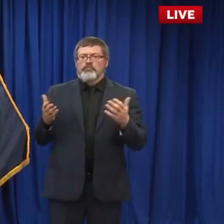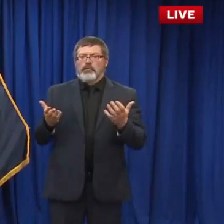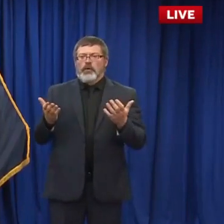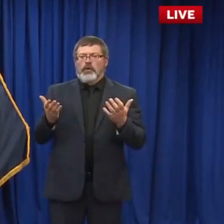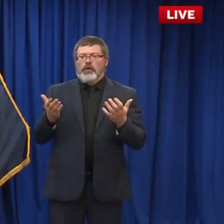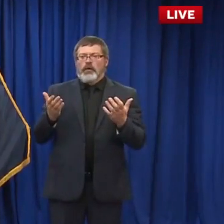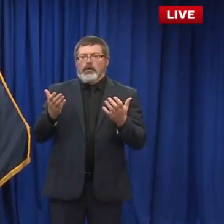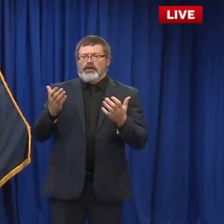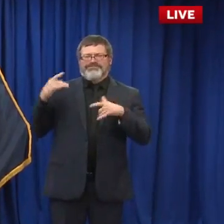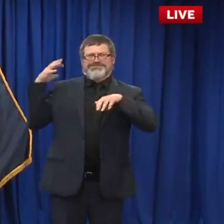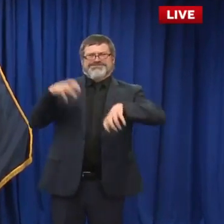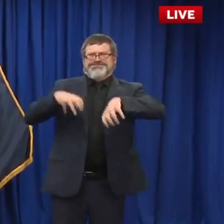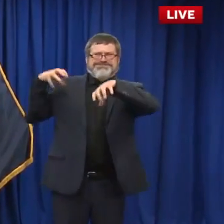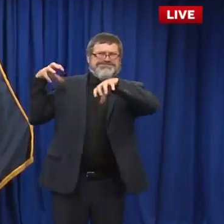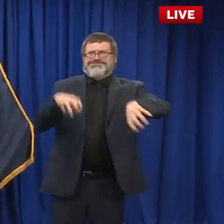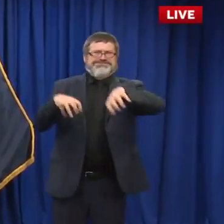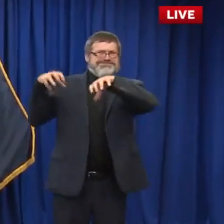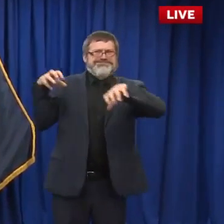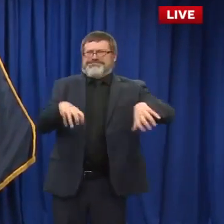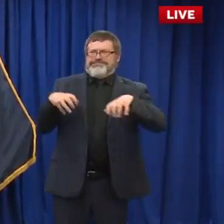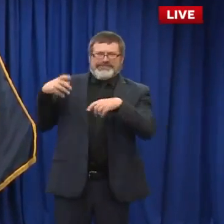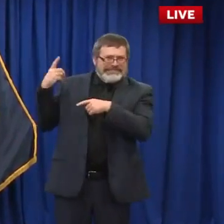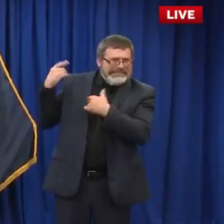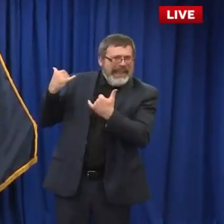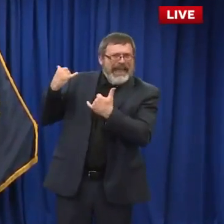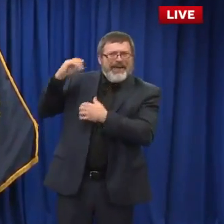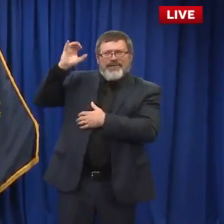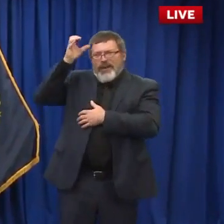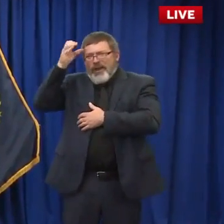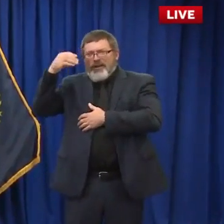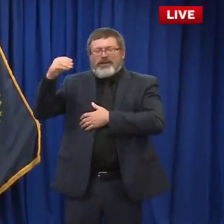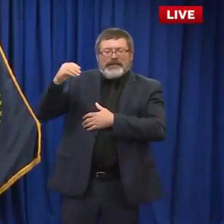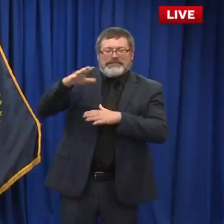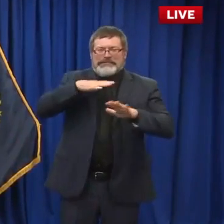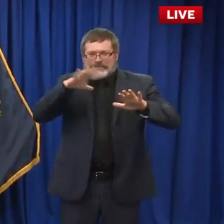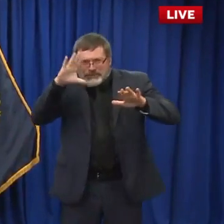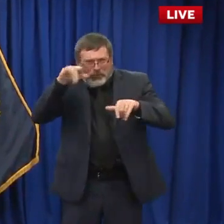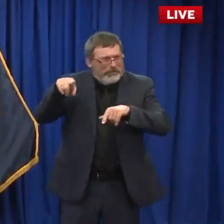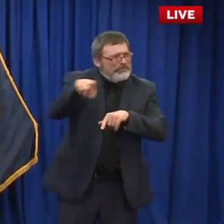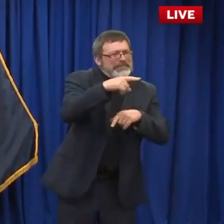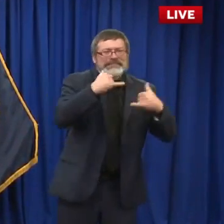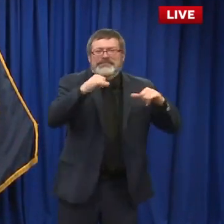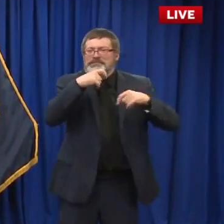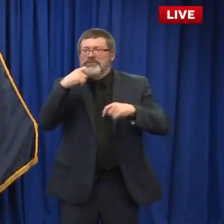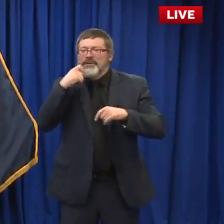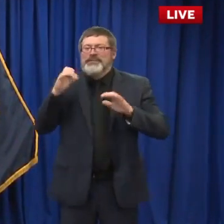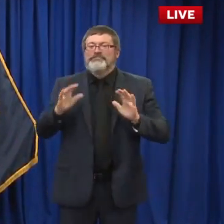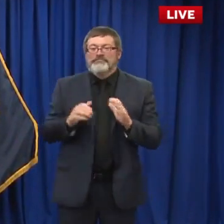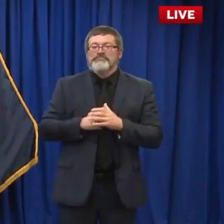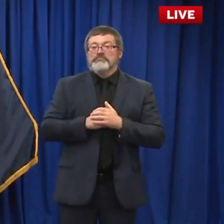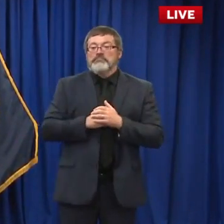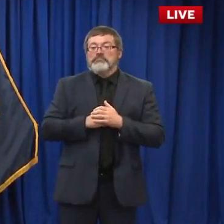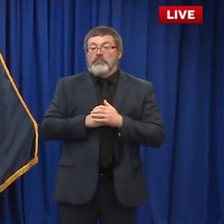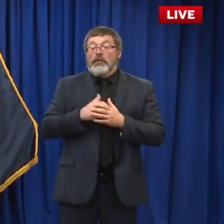ADDRESSING NEW HAMPSHIRE'S CORONAVIRUS RESPONSE. LET'S LISTEN IN. I HOPE EVERYONE CAN STAY AS DRY AS POSSIBLE.